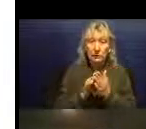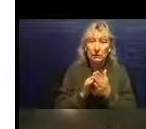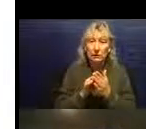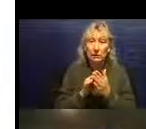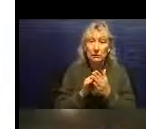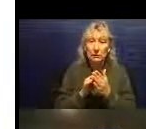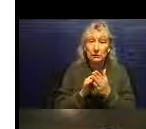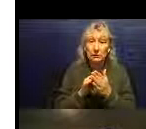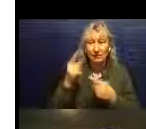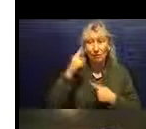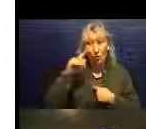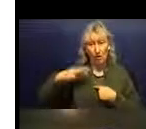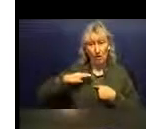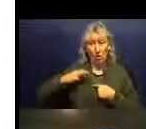Vitamin volunteer income taxes, sisters, which is a Is approved class.